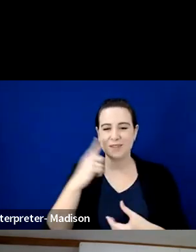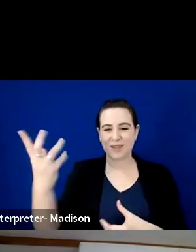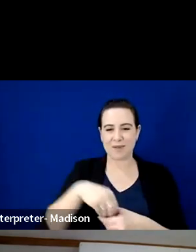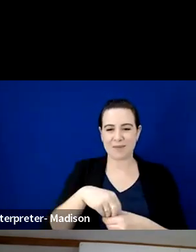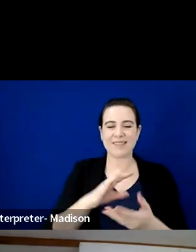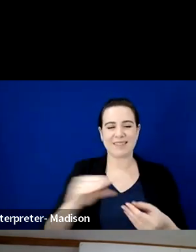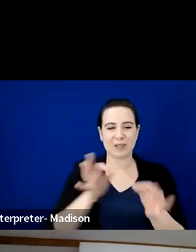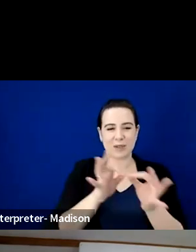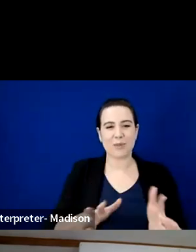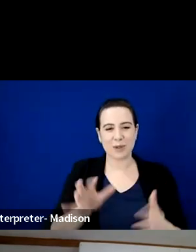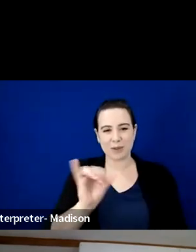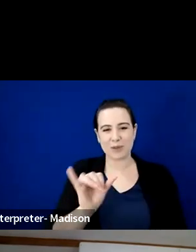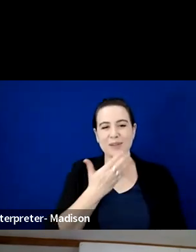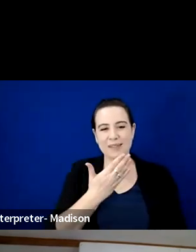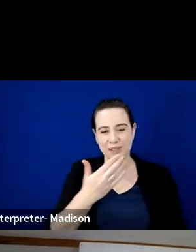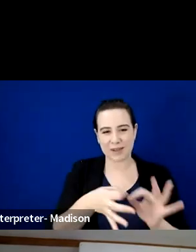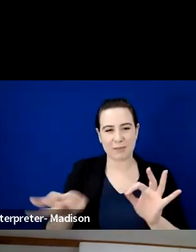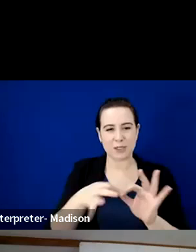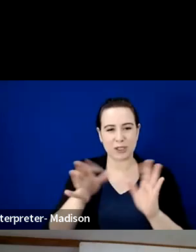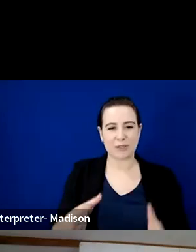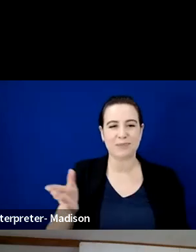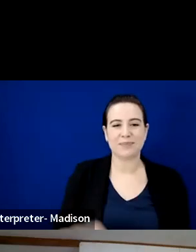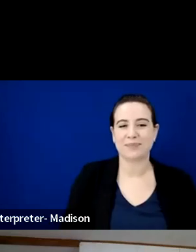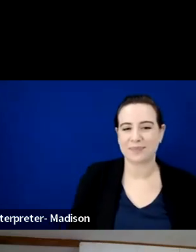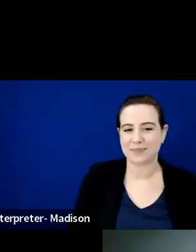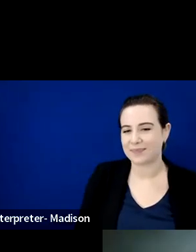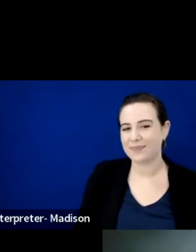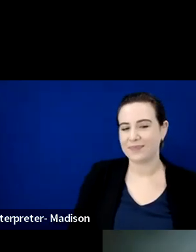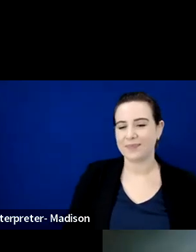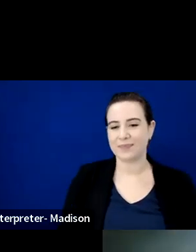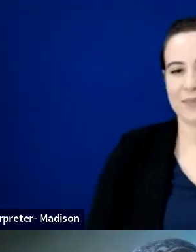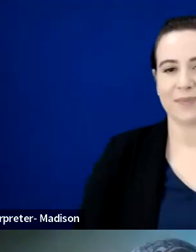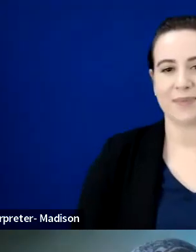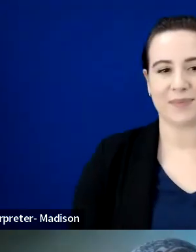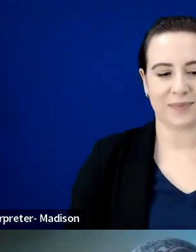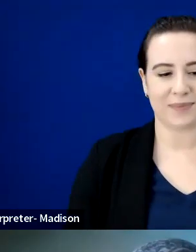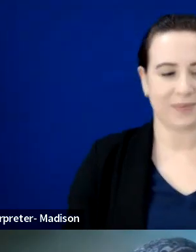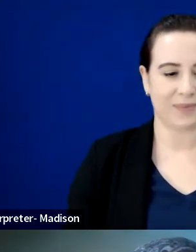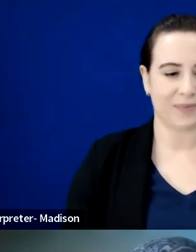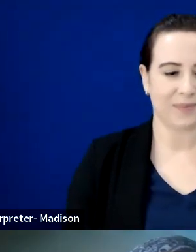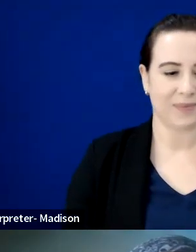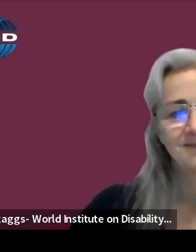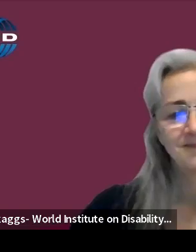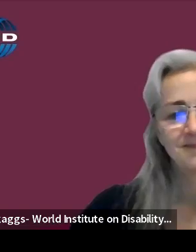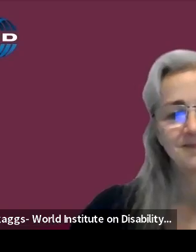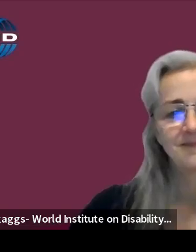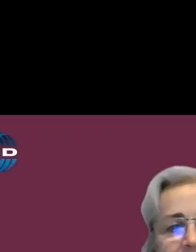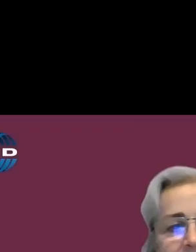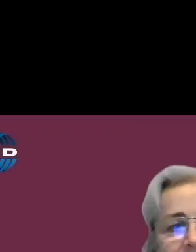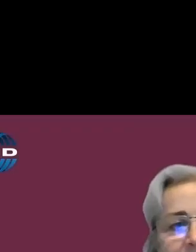So thank you all again for joining us, and we'll see you at the next one. Thank you to all of our participants and to our interpreters and captioner.